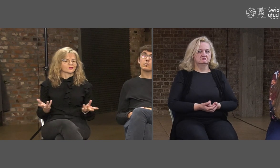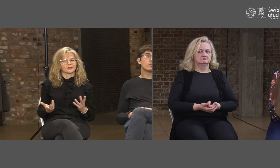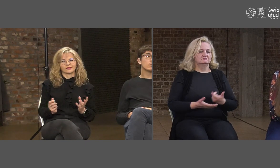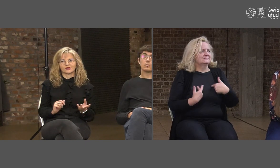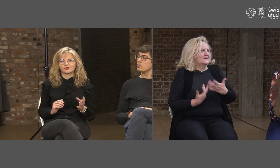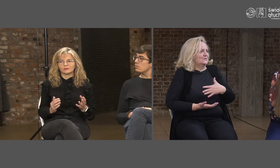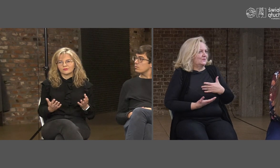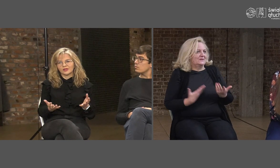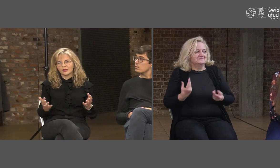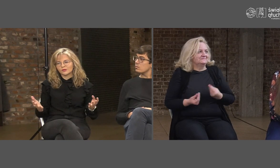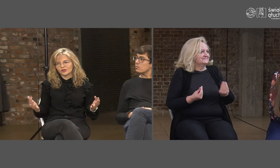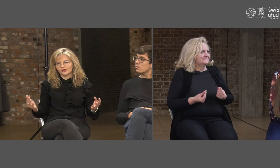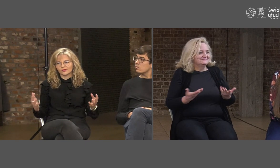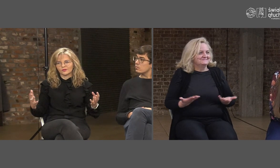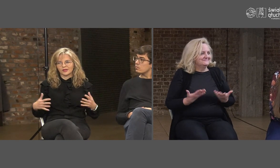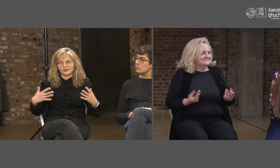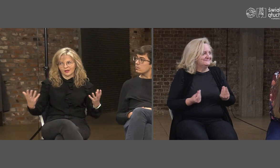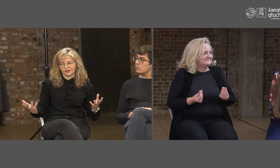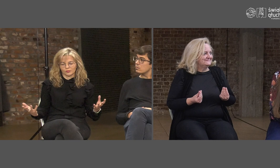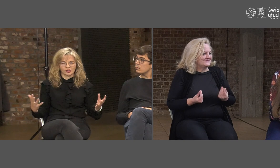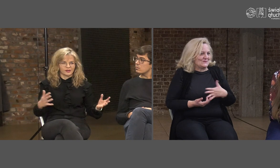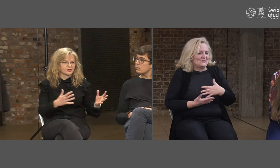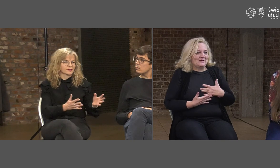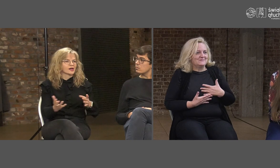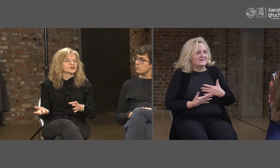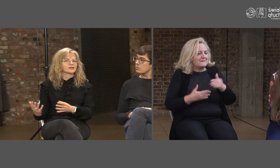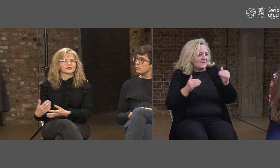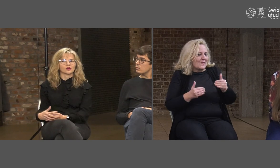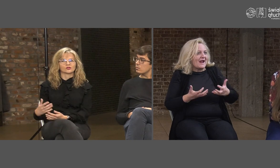It just seems to me that more of that maybe willingness on each side,